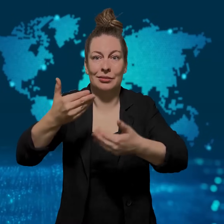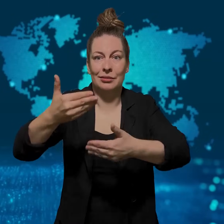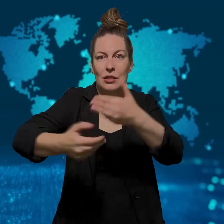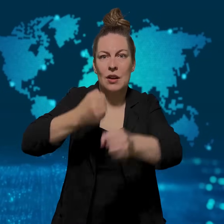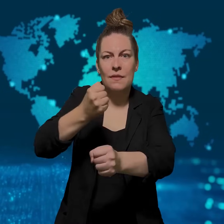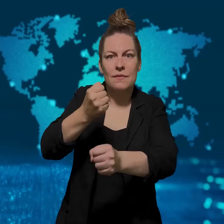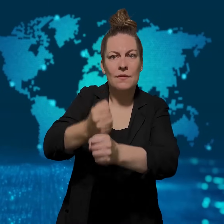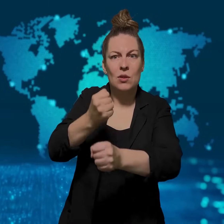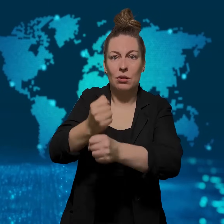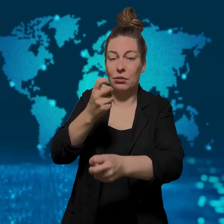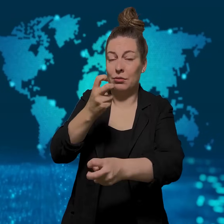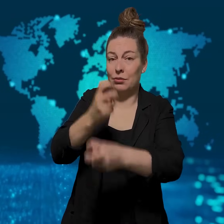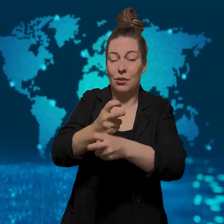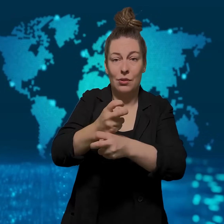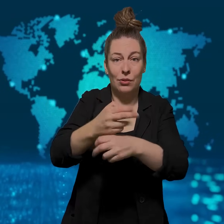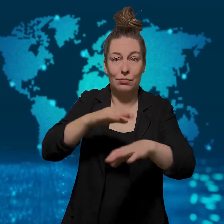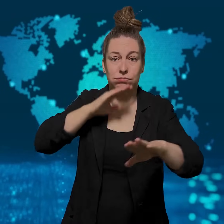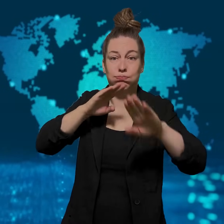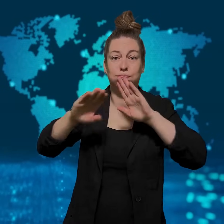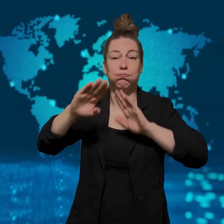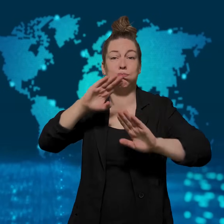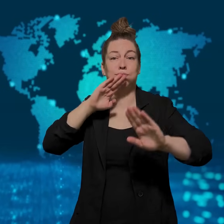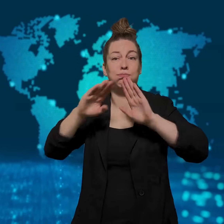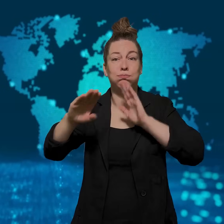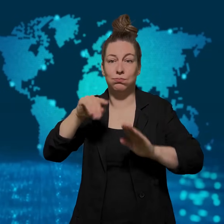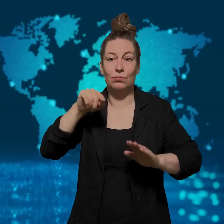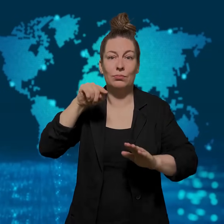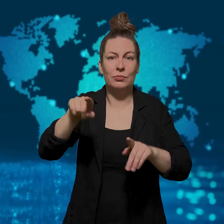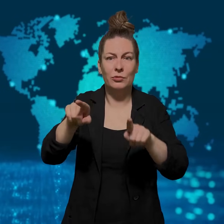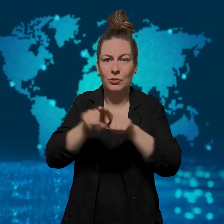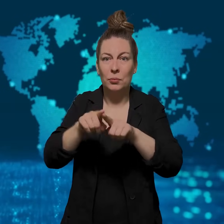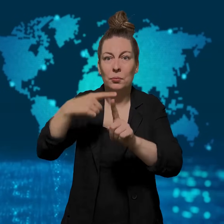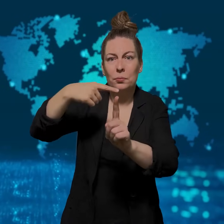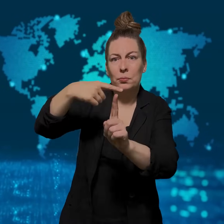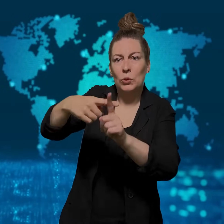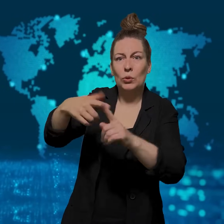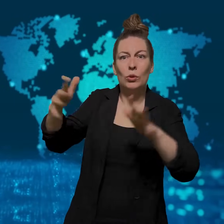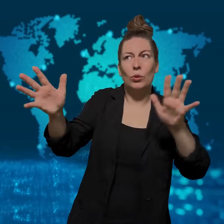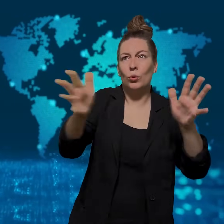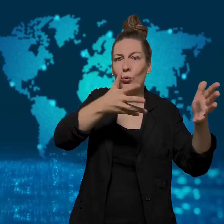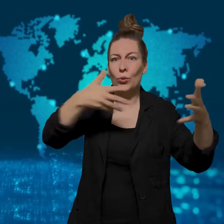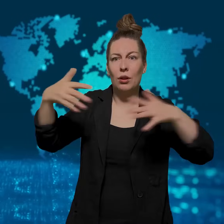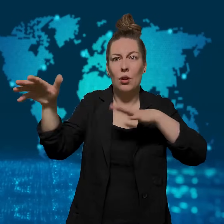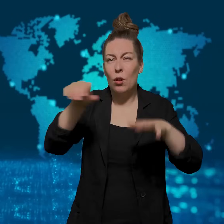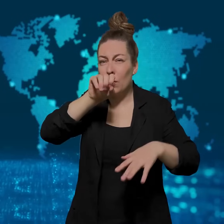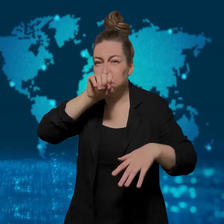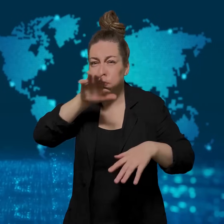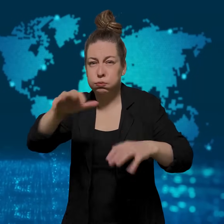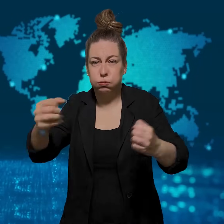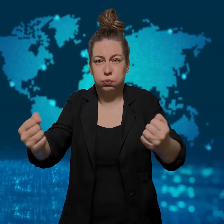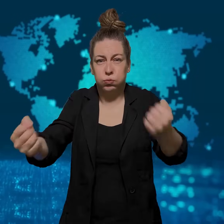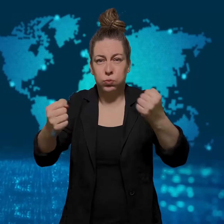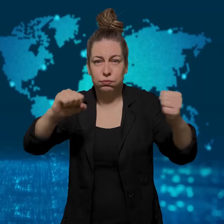fire department officials to carry out their rescue operations.